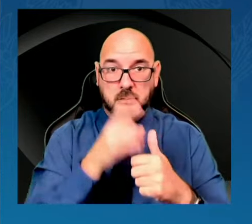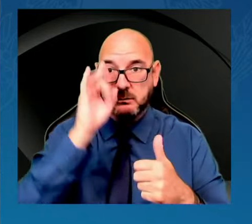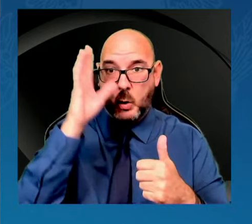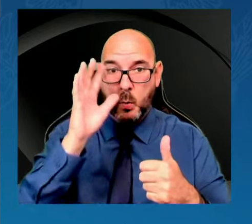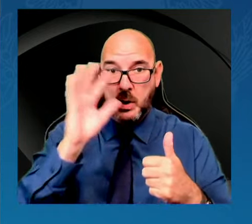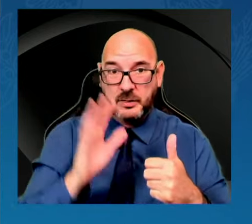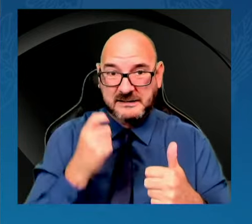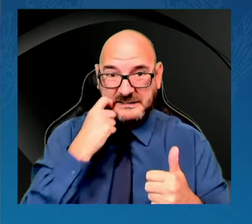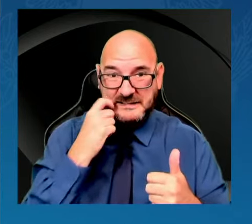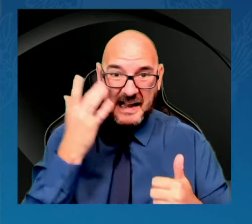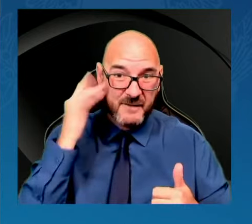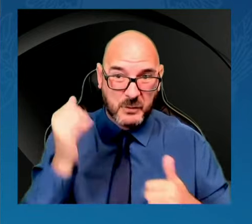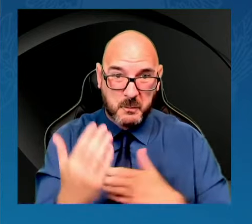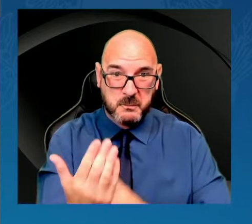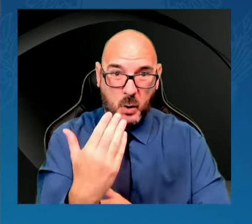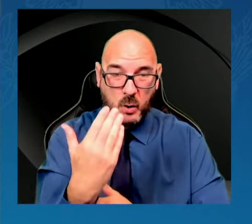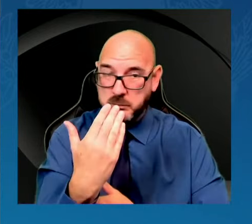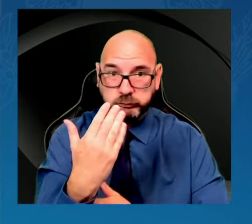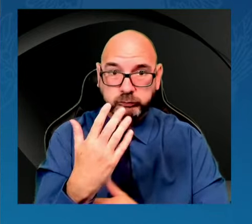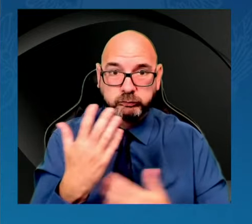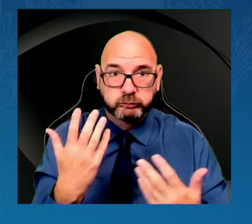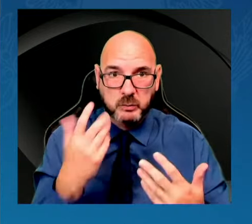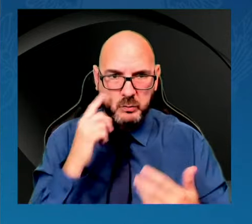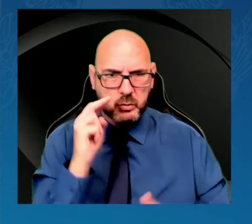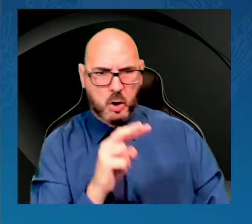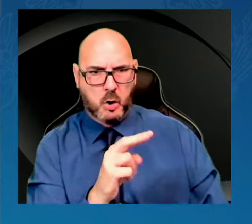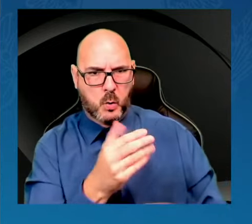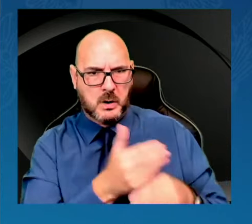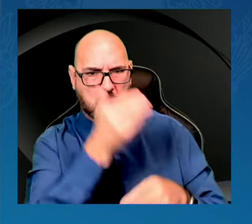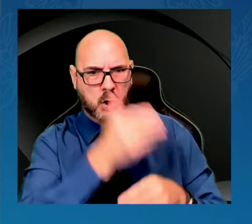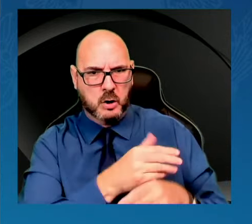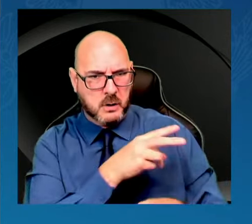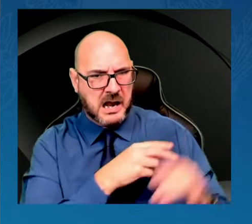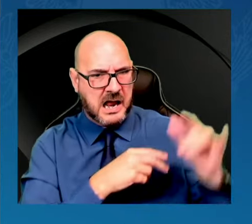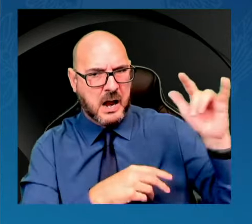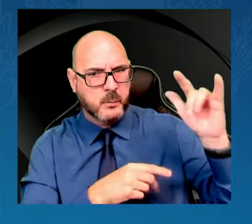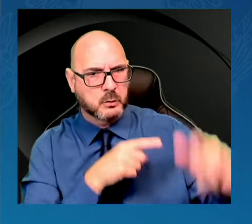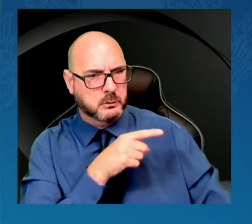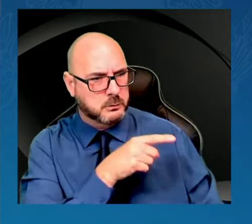Looking out the window of the plane at the mountain tops